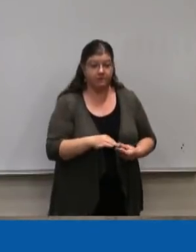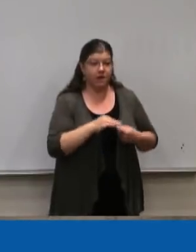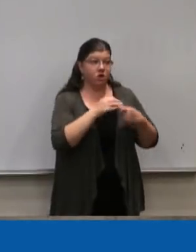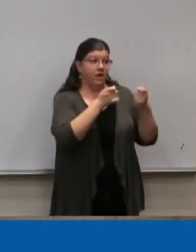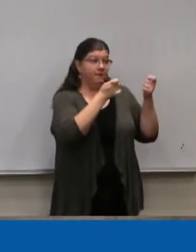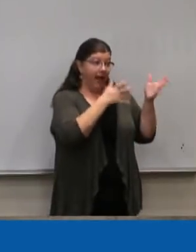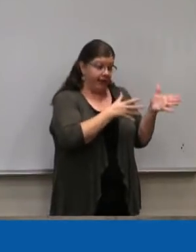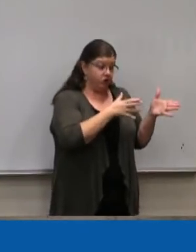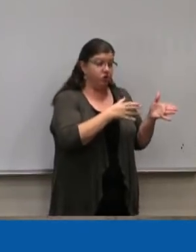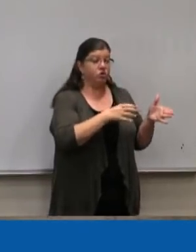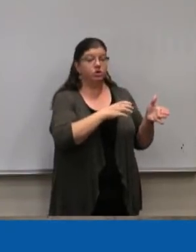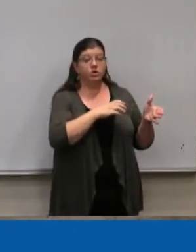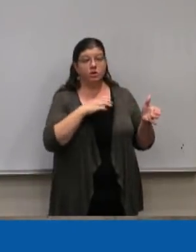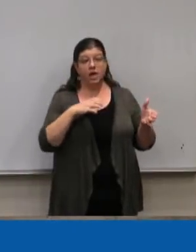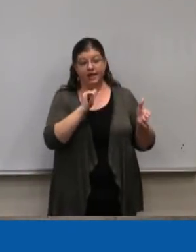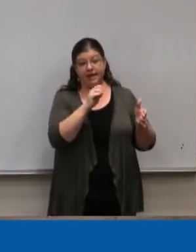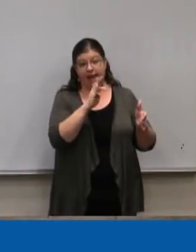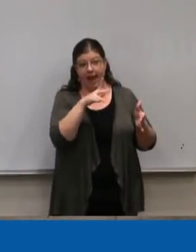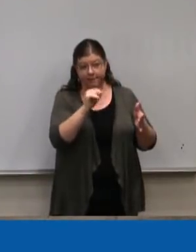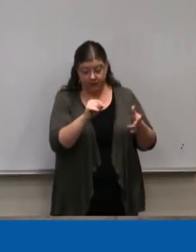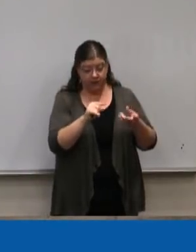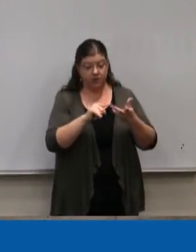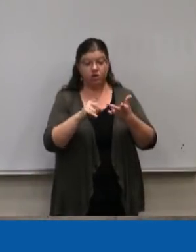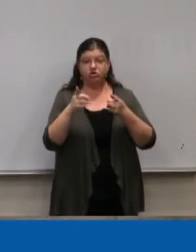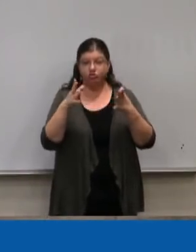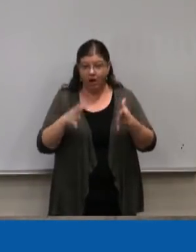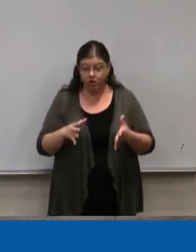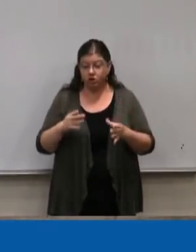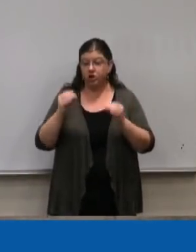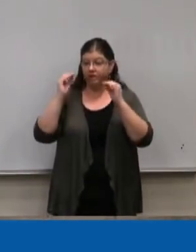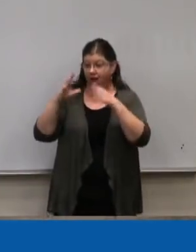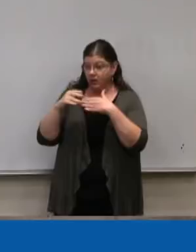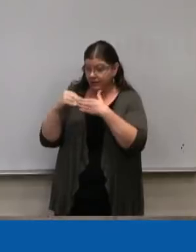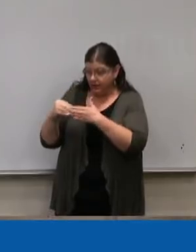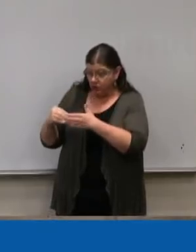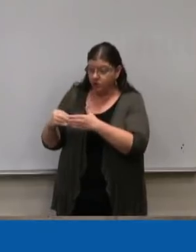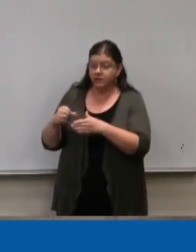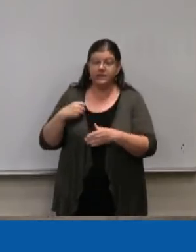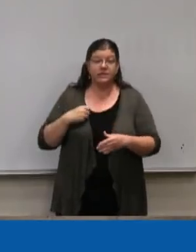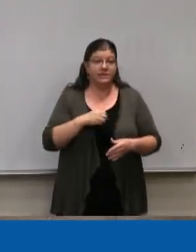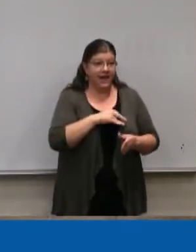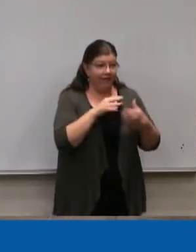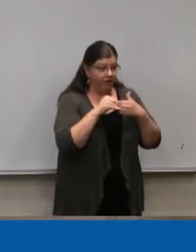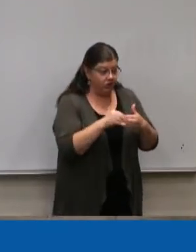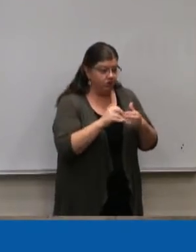our cabinet team, our directors, our faculty leaders, our staff leaders have been spending countless hours putting